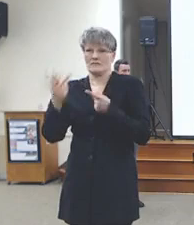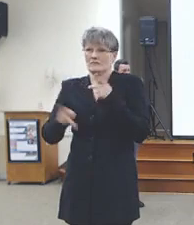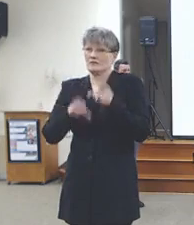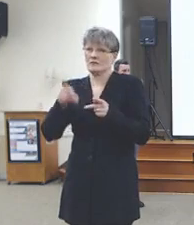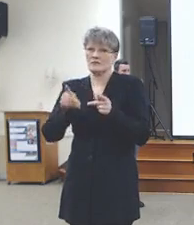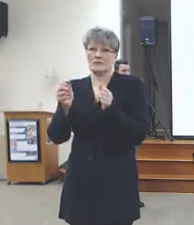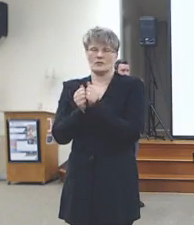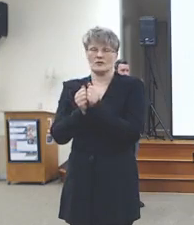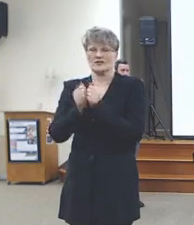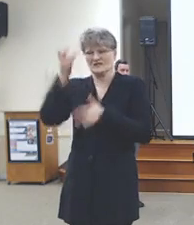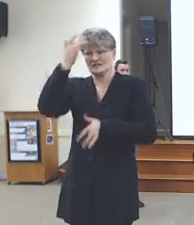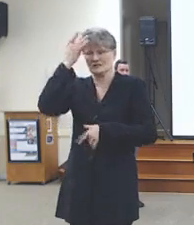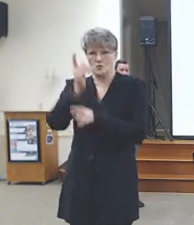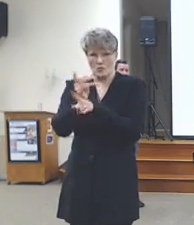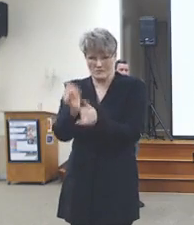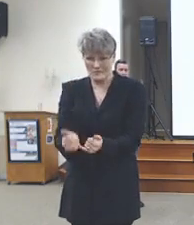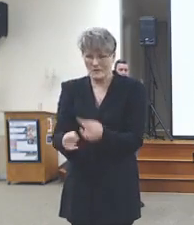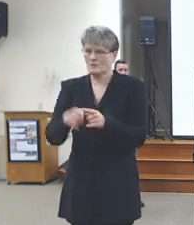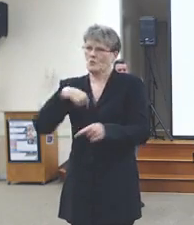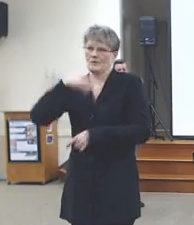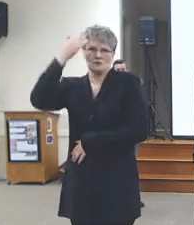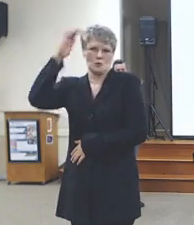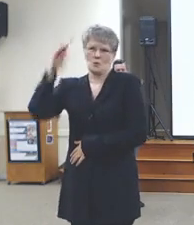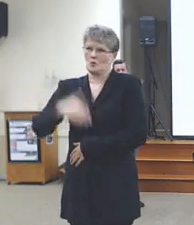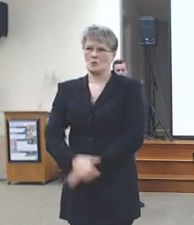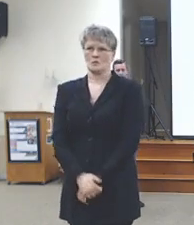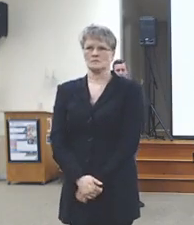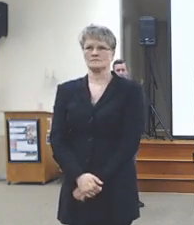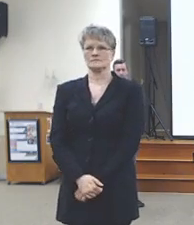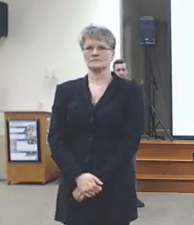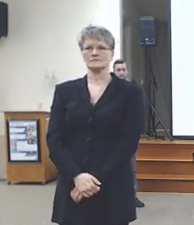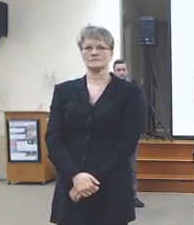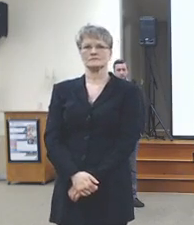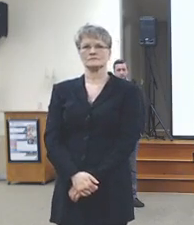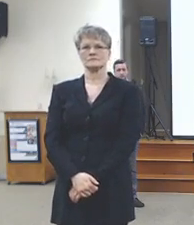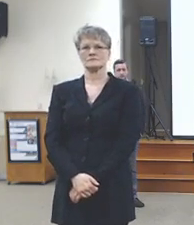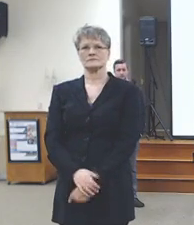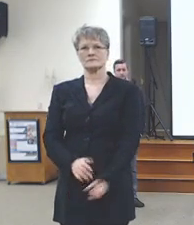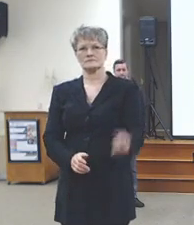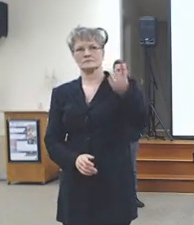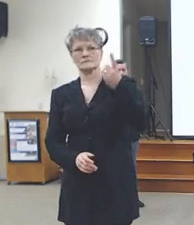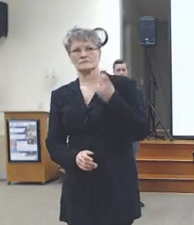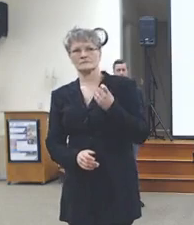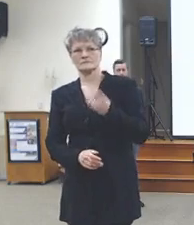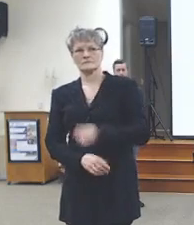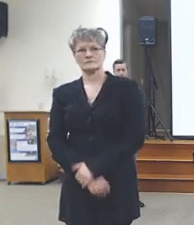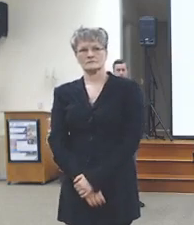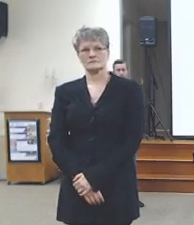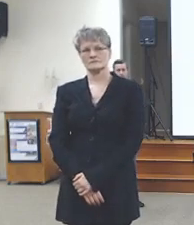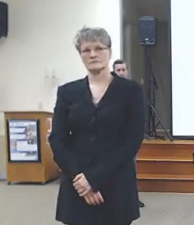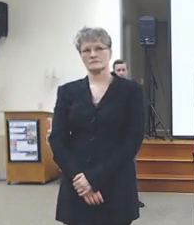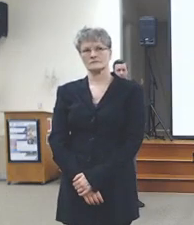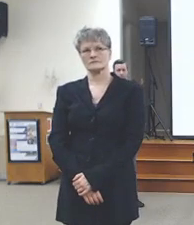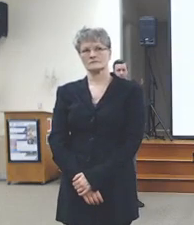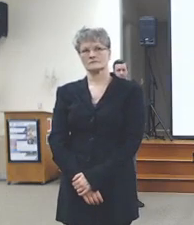know. Is there a concern that that sort of information would prompt a run on